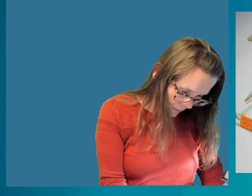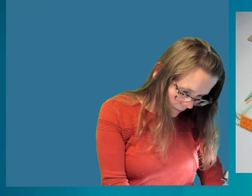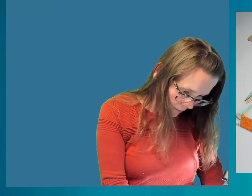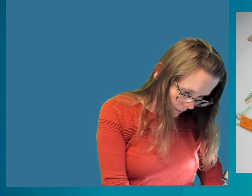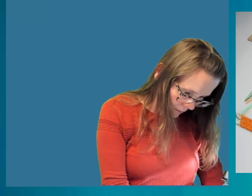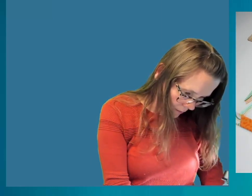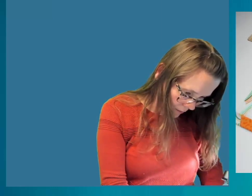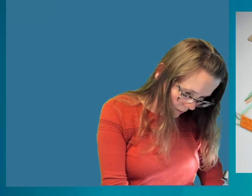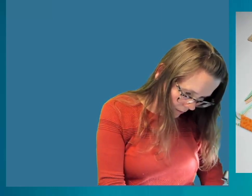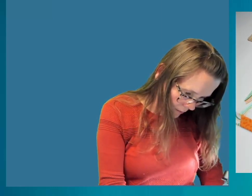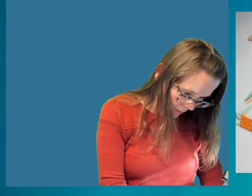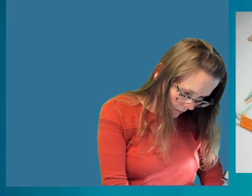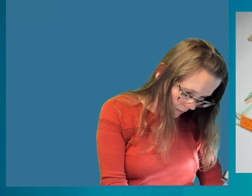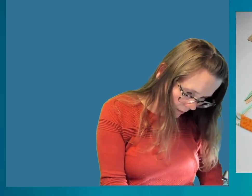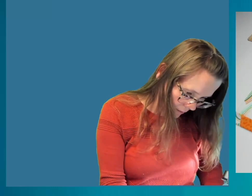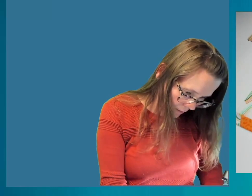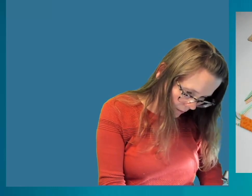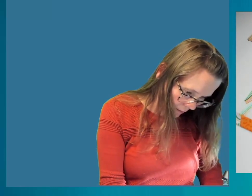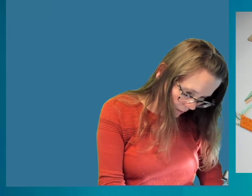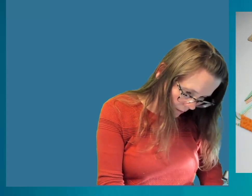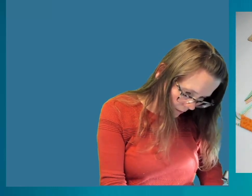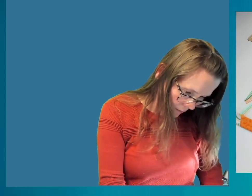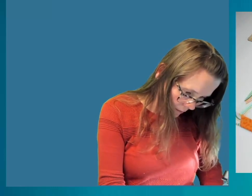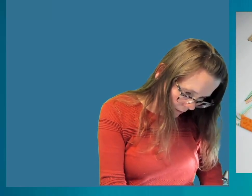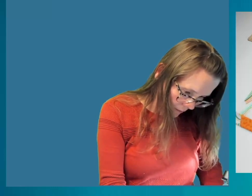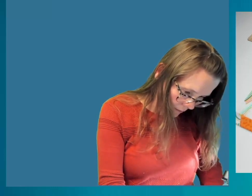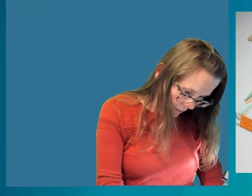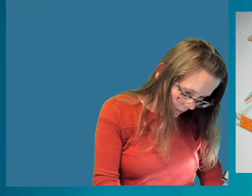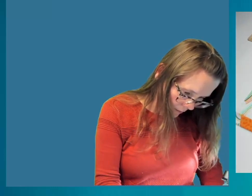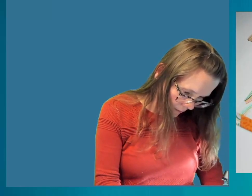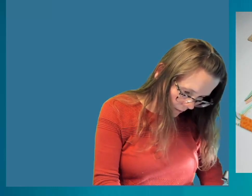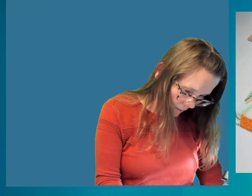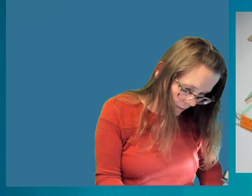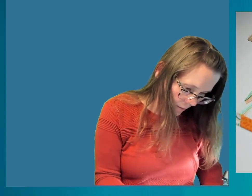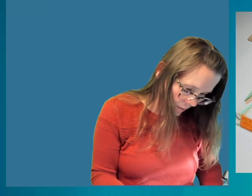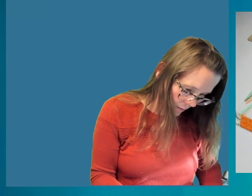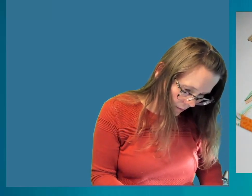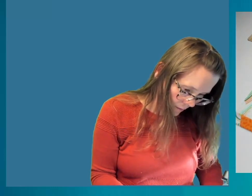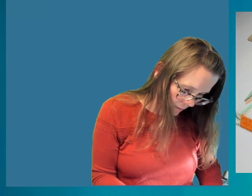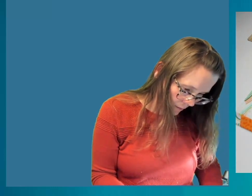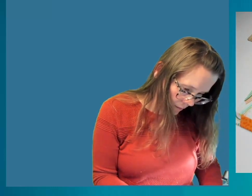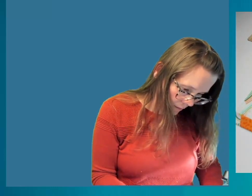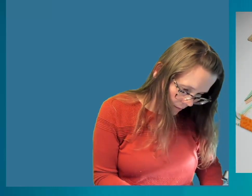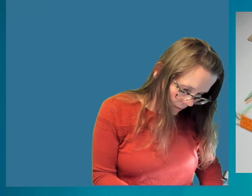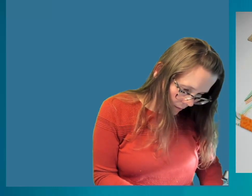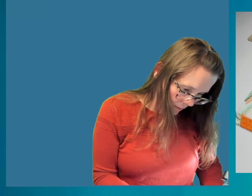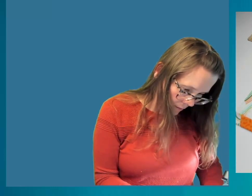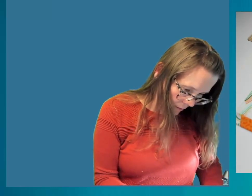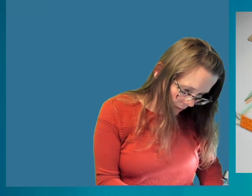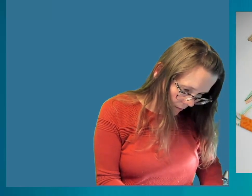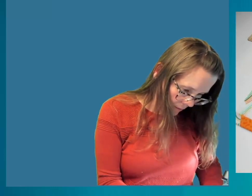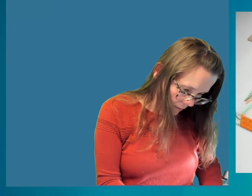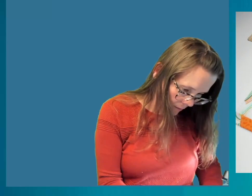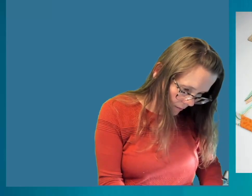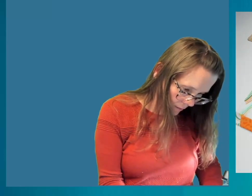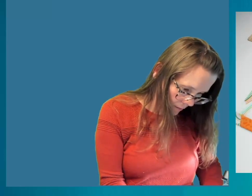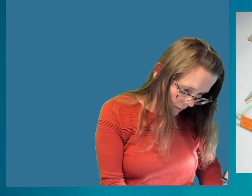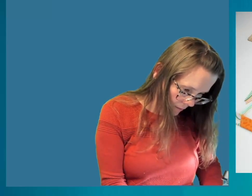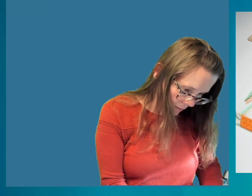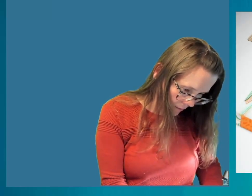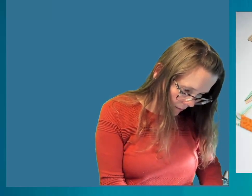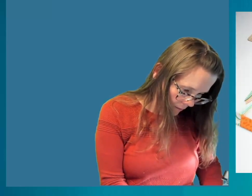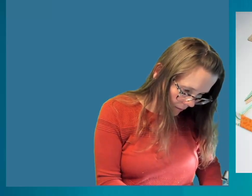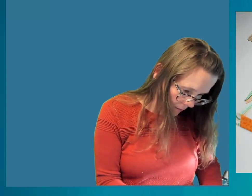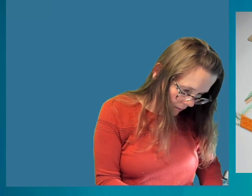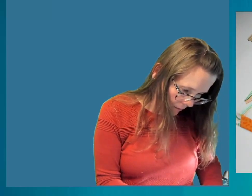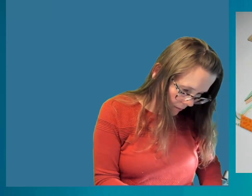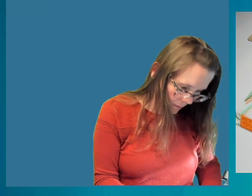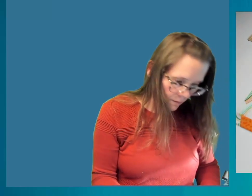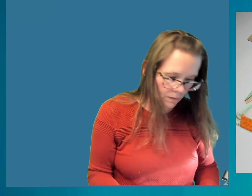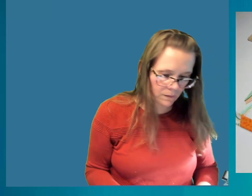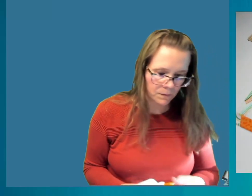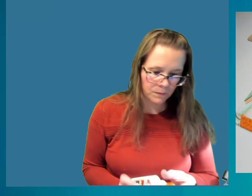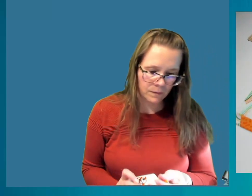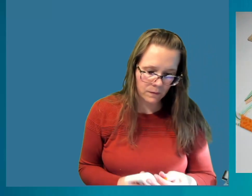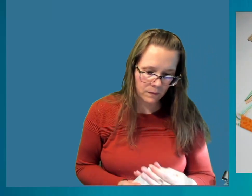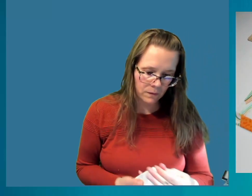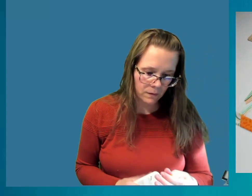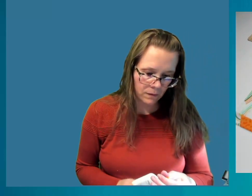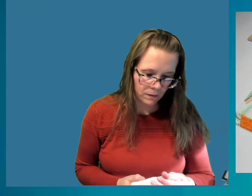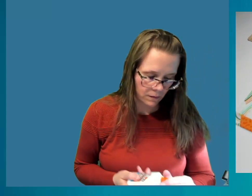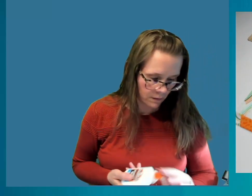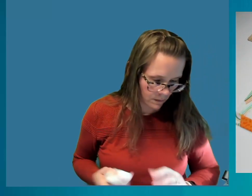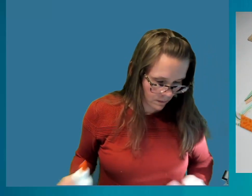out evenly. And going back and kind of smoothing out any really thick globs works out well for me.